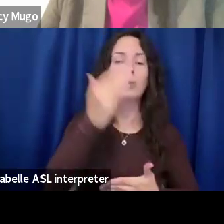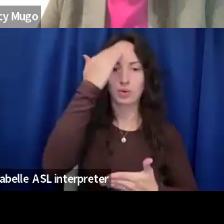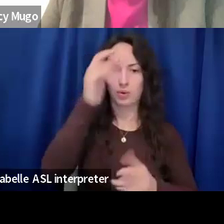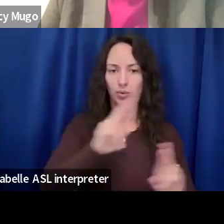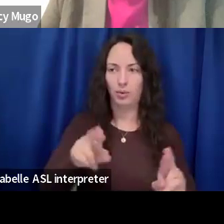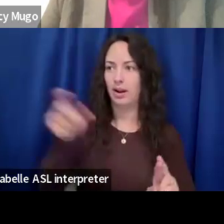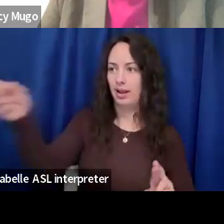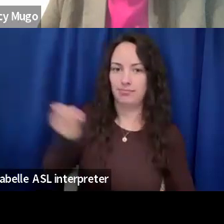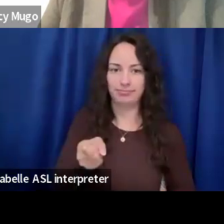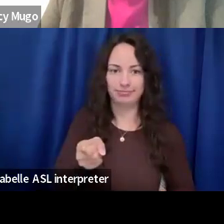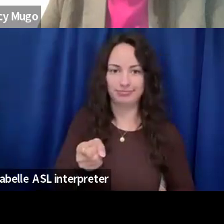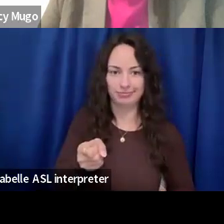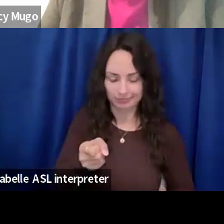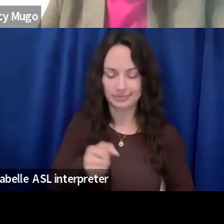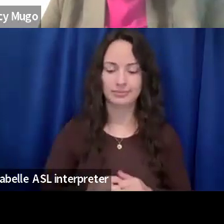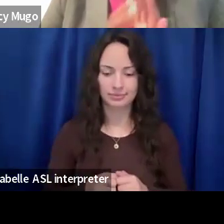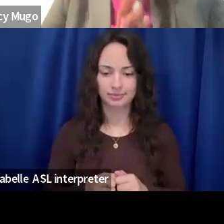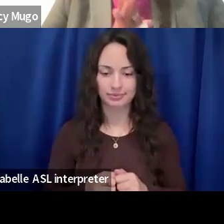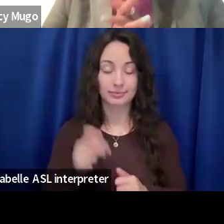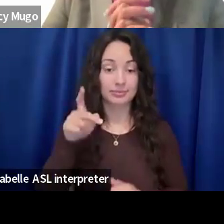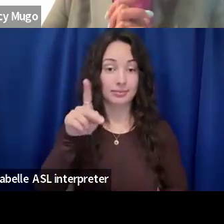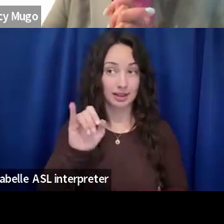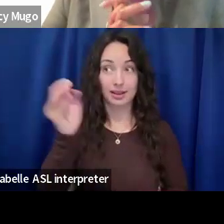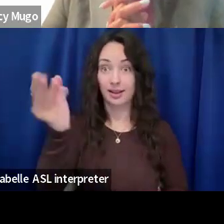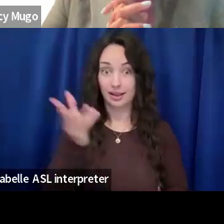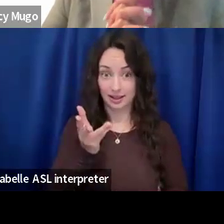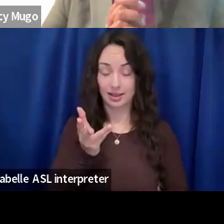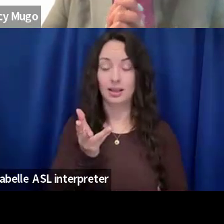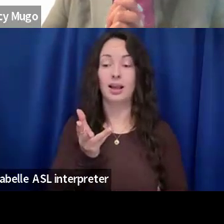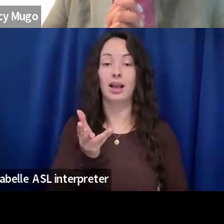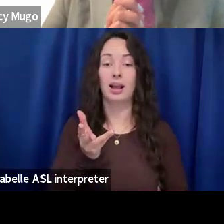When the PI informed me that they were leaving,